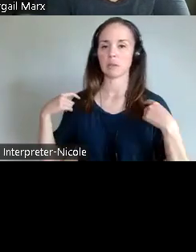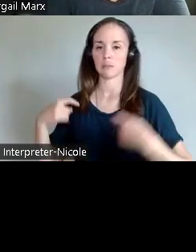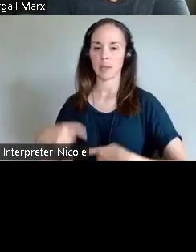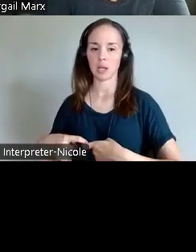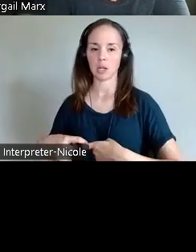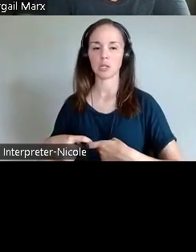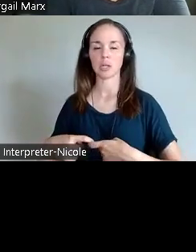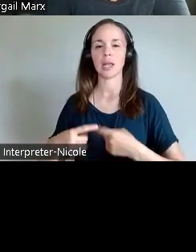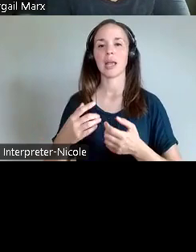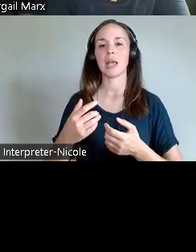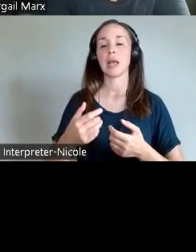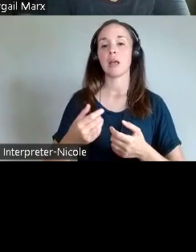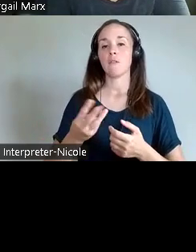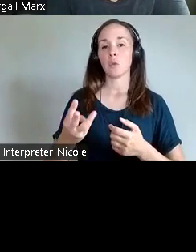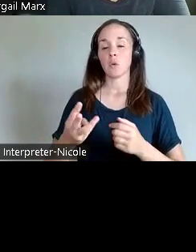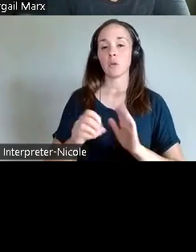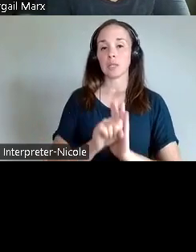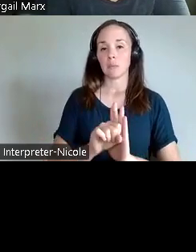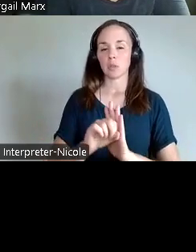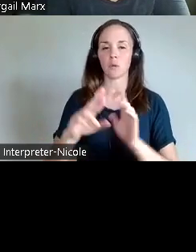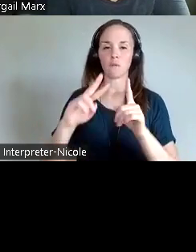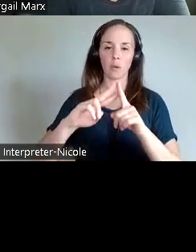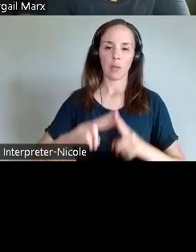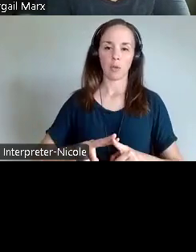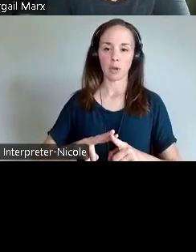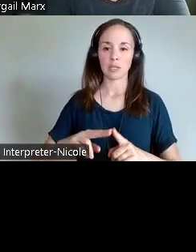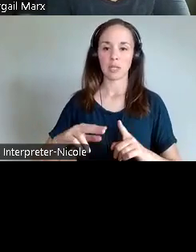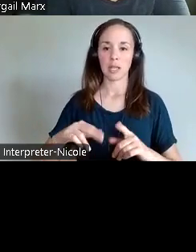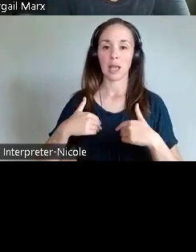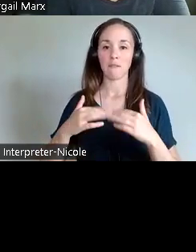but some of the different vocabularies or softwares also offer diversity symbols.